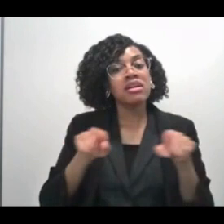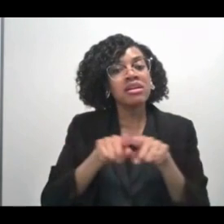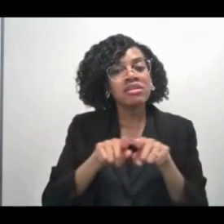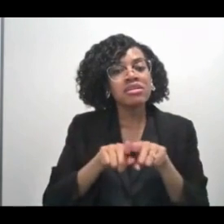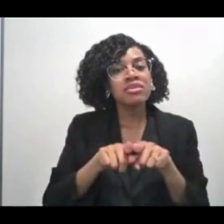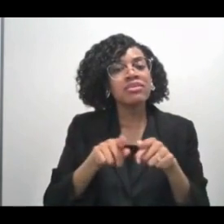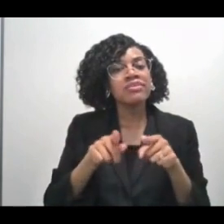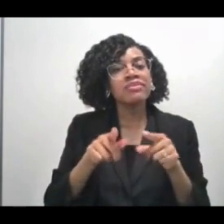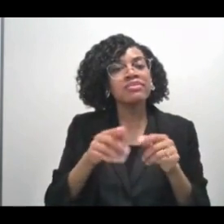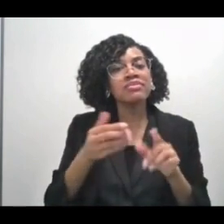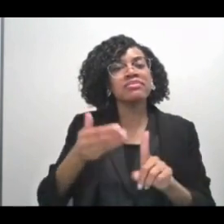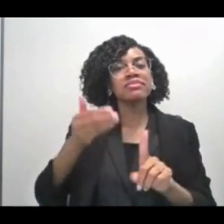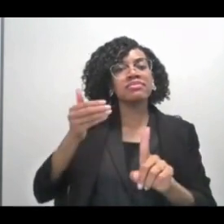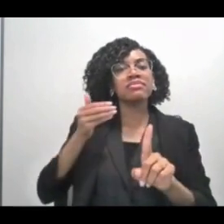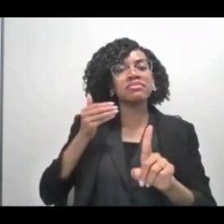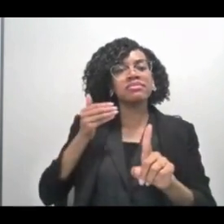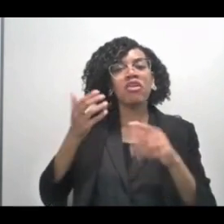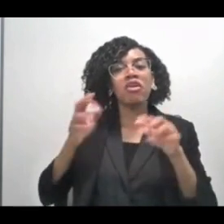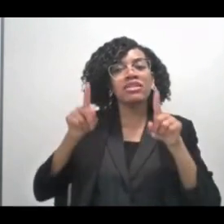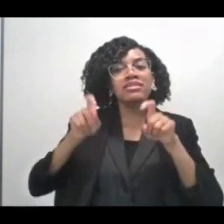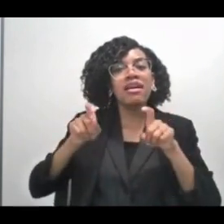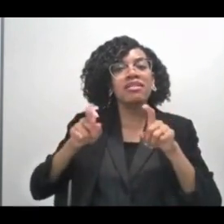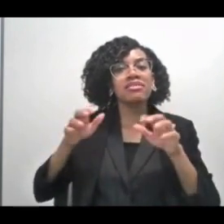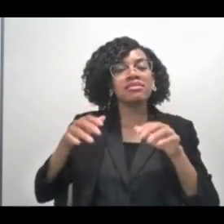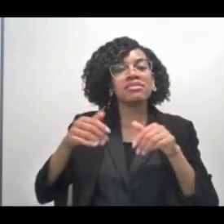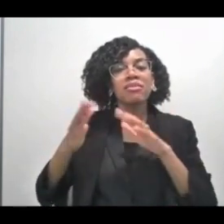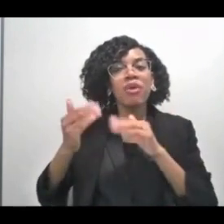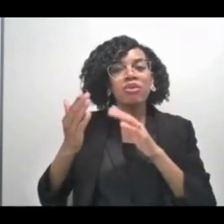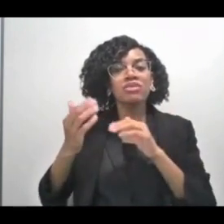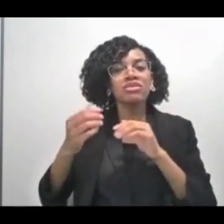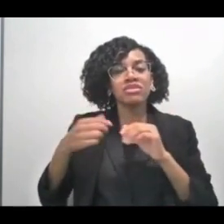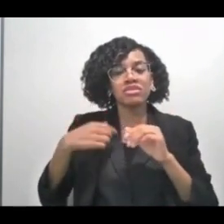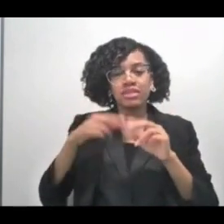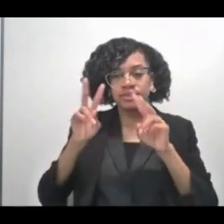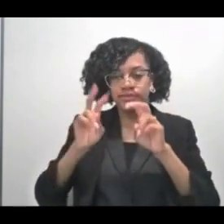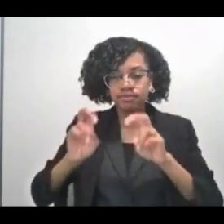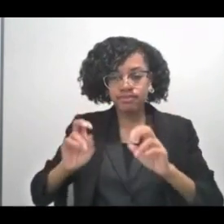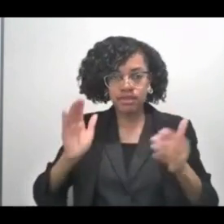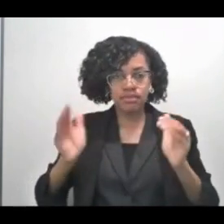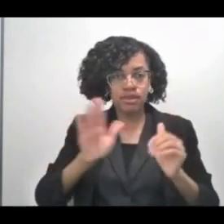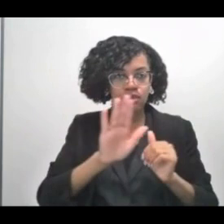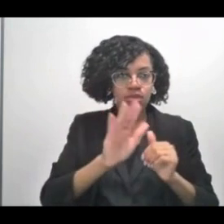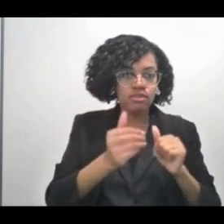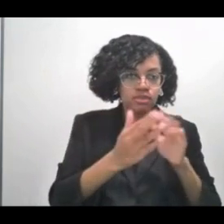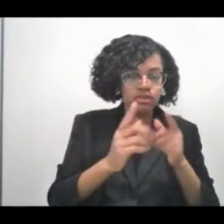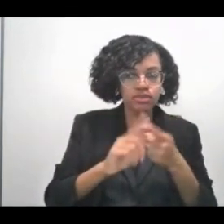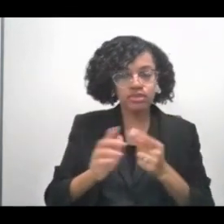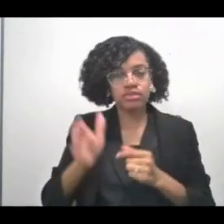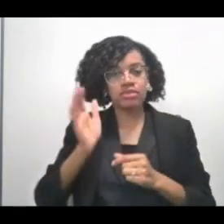been tested. In the field, the URL at the bottom of this page,